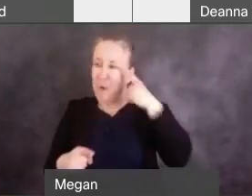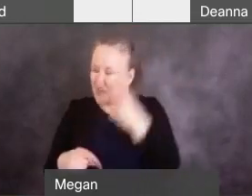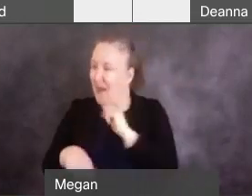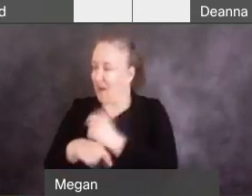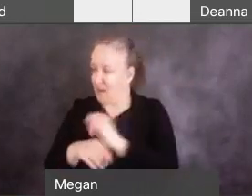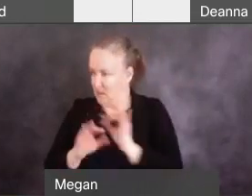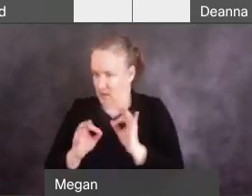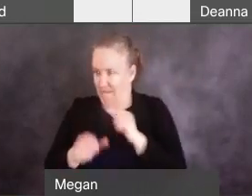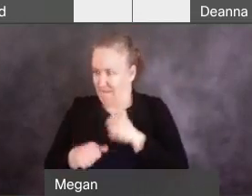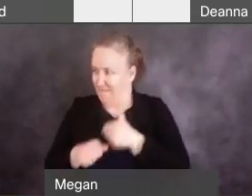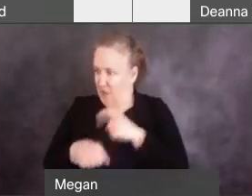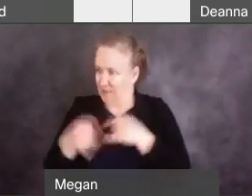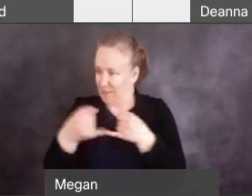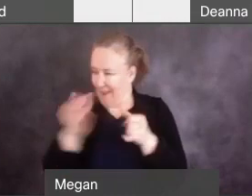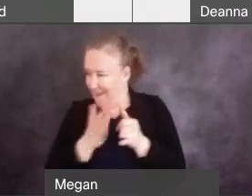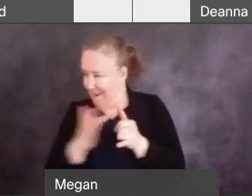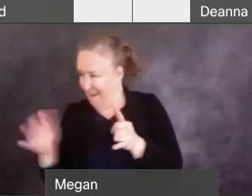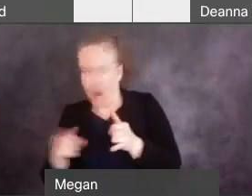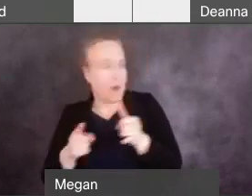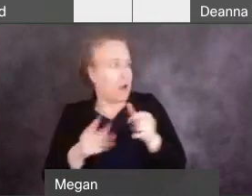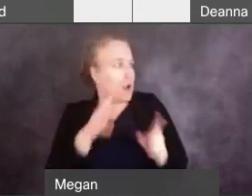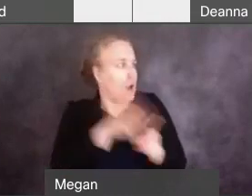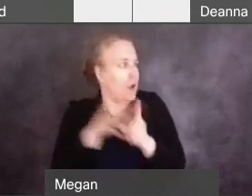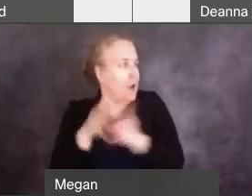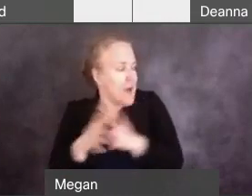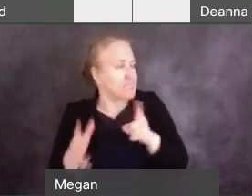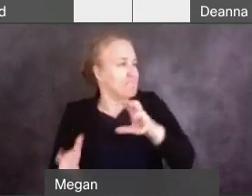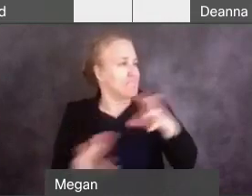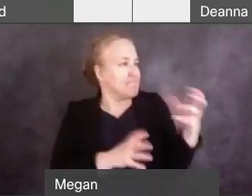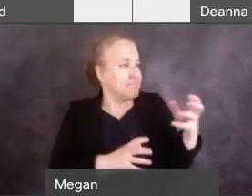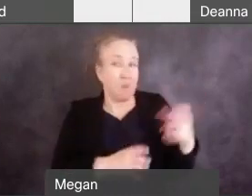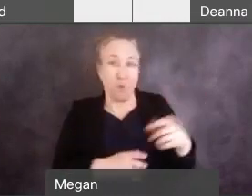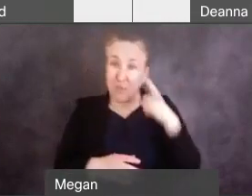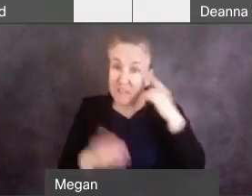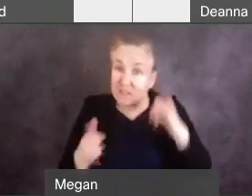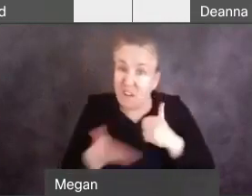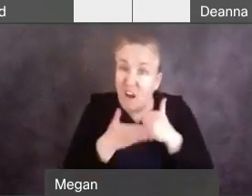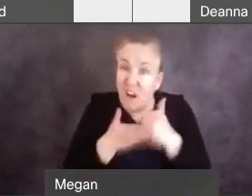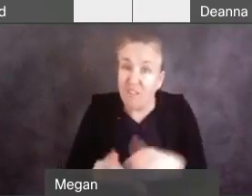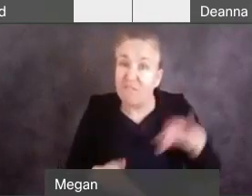Do you think the vaccine registry might still be helpful even if it were only to come into creation,